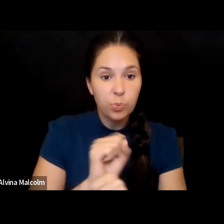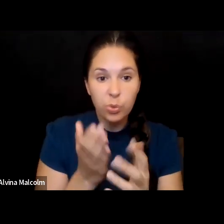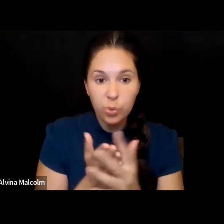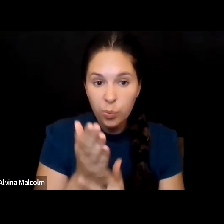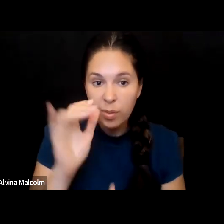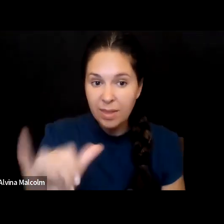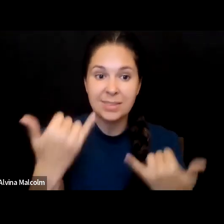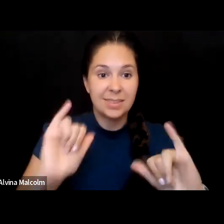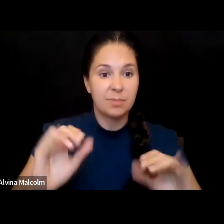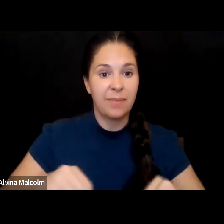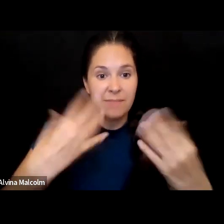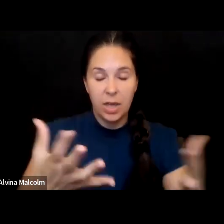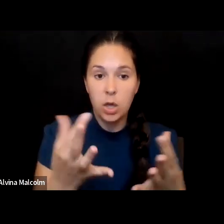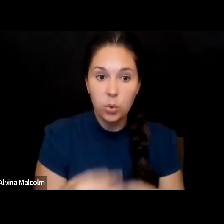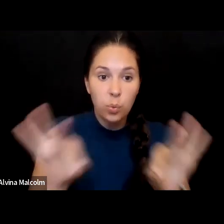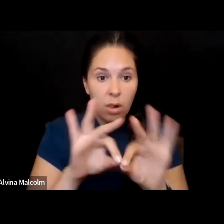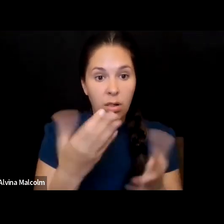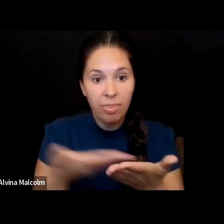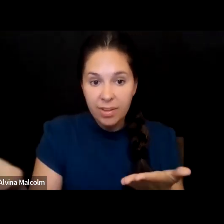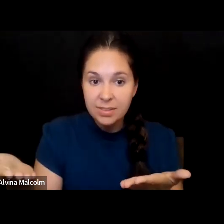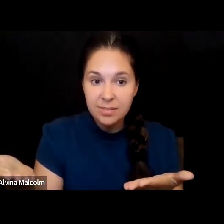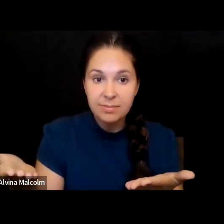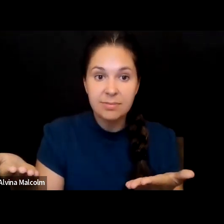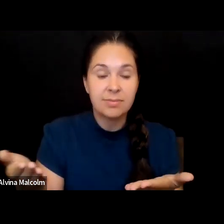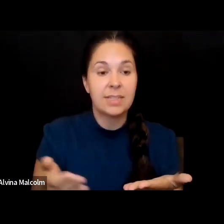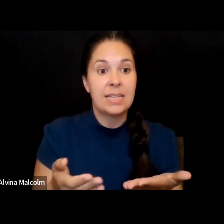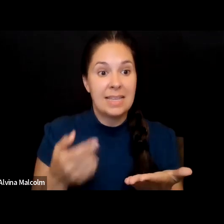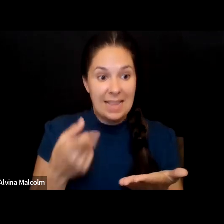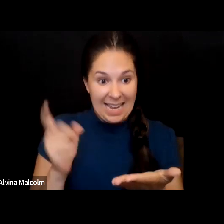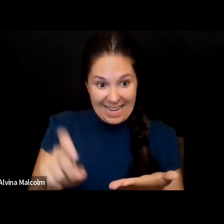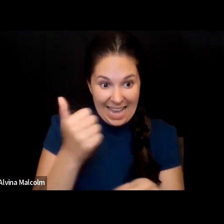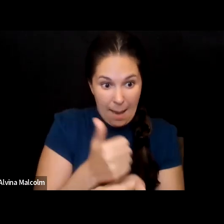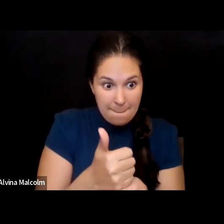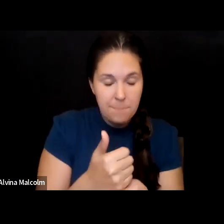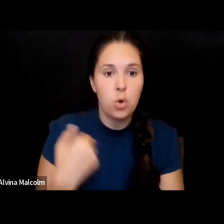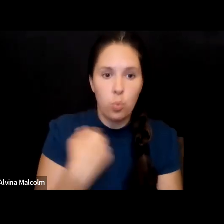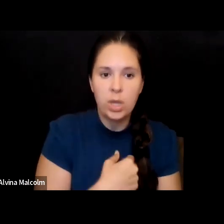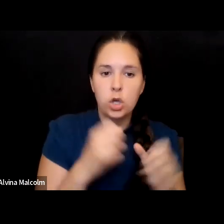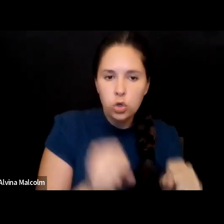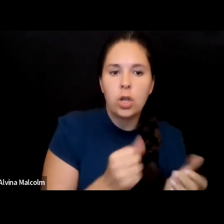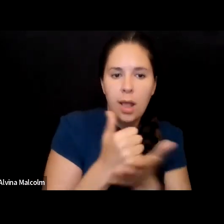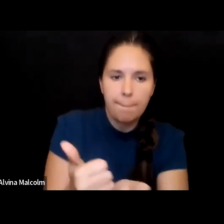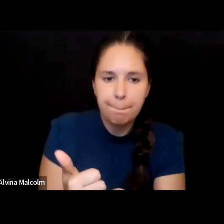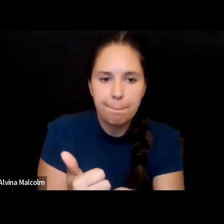virtual benefits for the SNAP /EBT cards. We set up virtual opportunities to work with our consumers and working